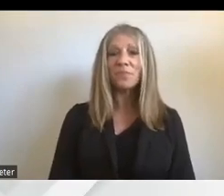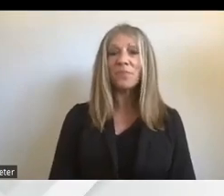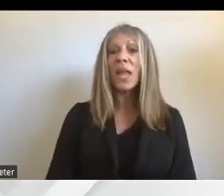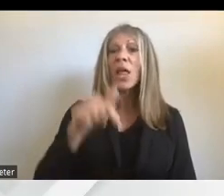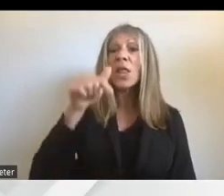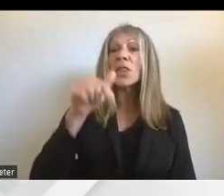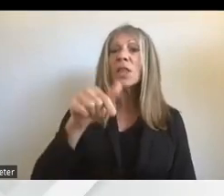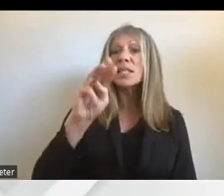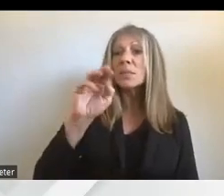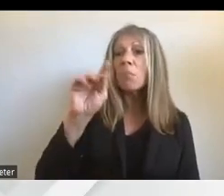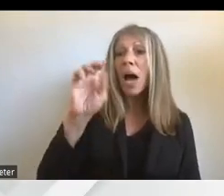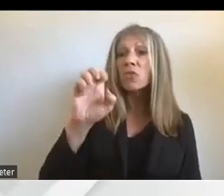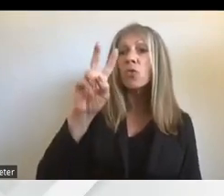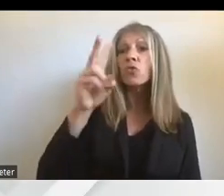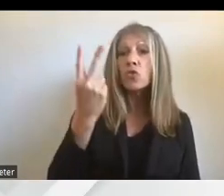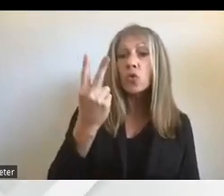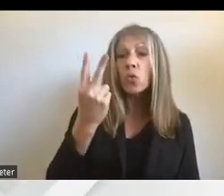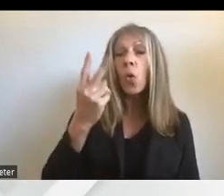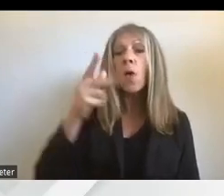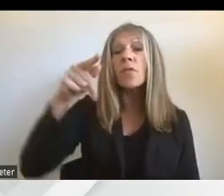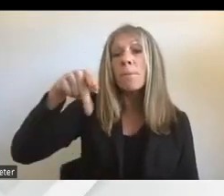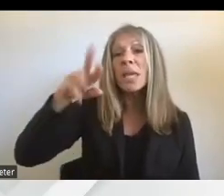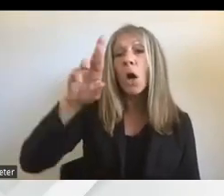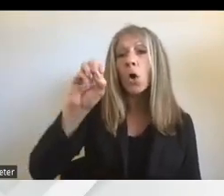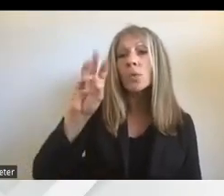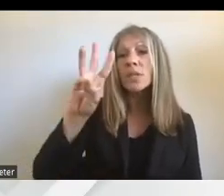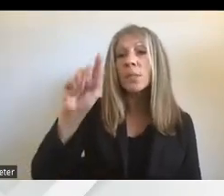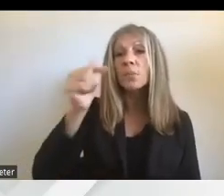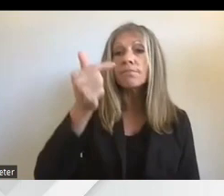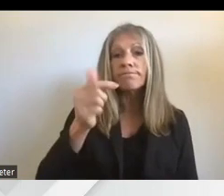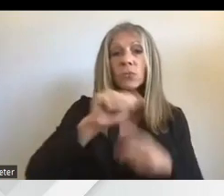This is module 2 of the Public Right-of-Way Accessibility Guidelines training.